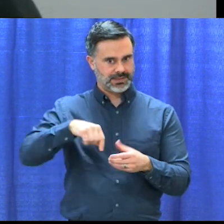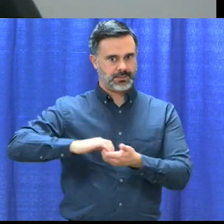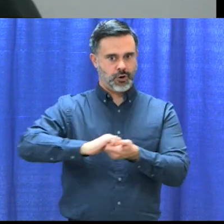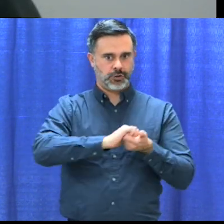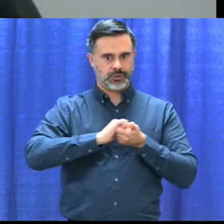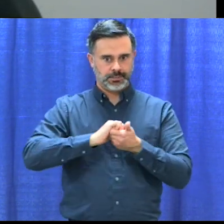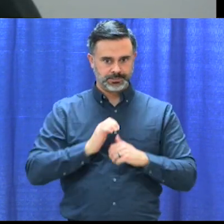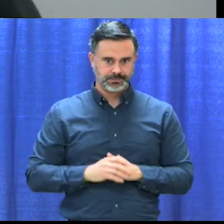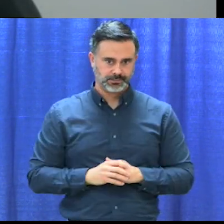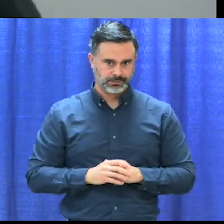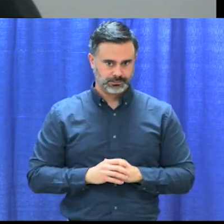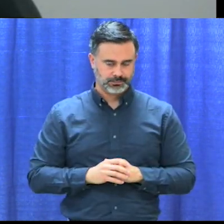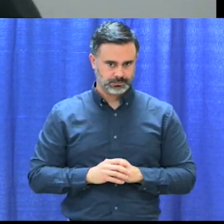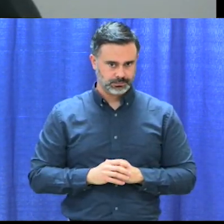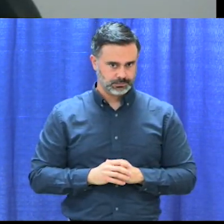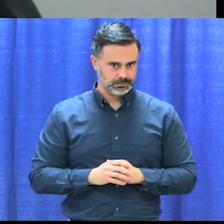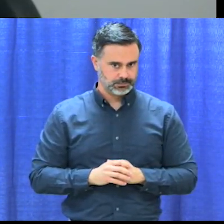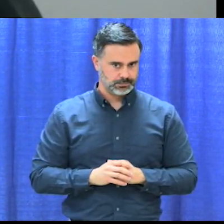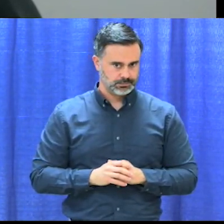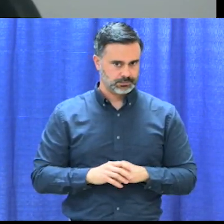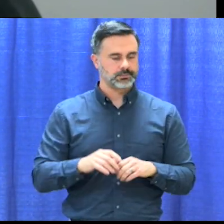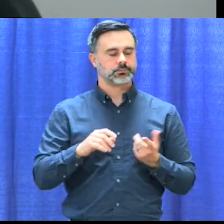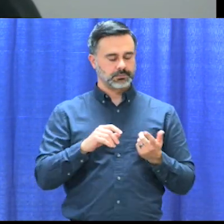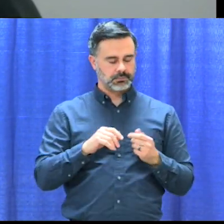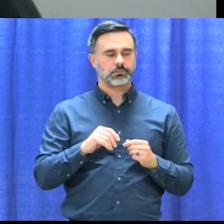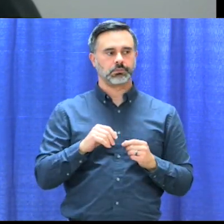And our parents are eagerly awaiting that for their children.